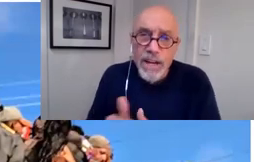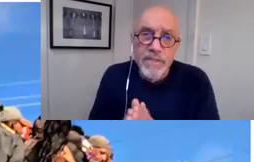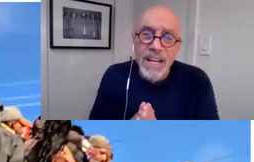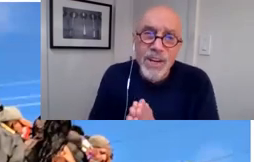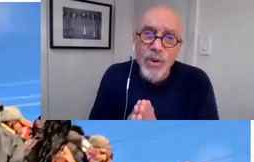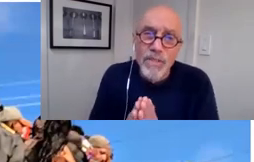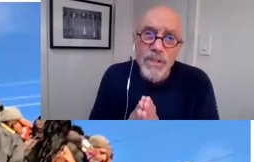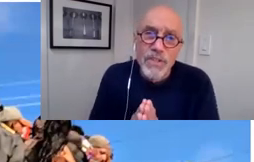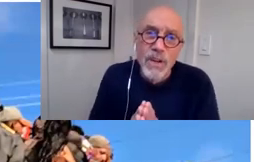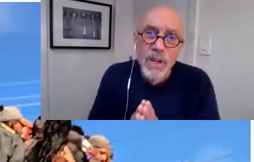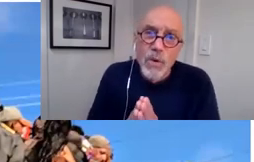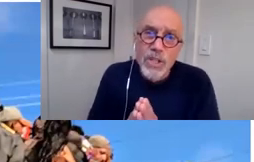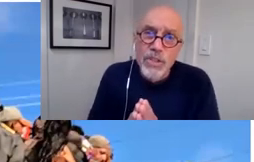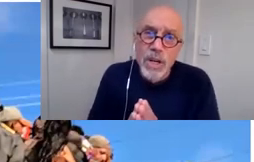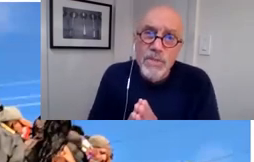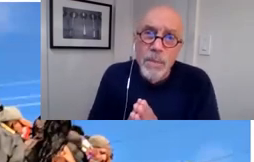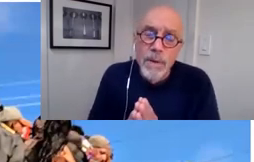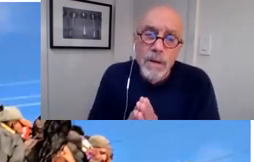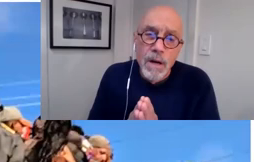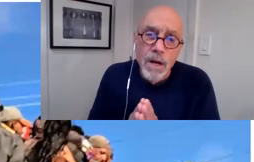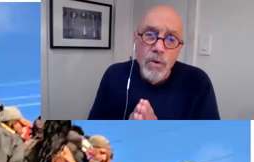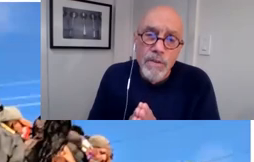that you have today, or if there is a question that comes up, or